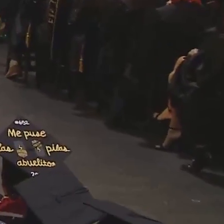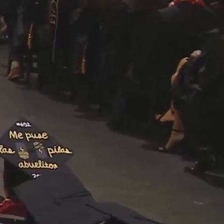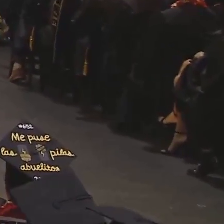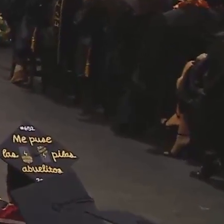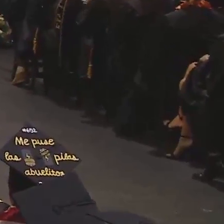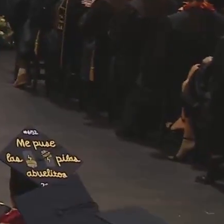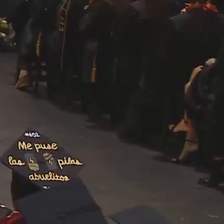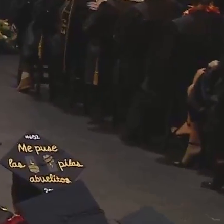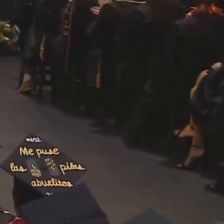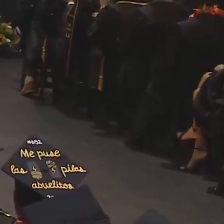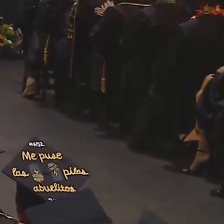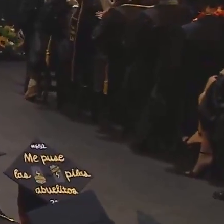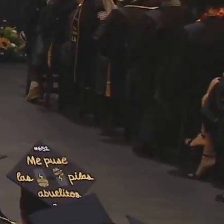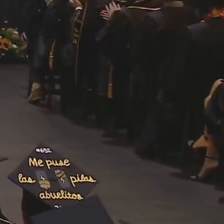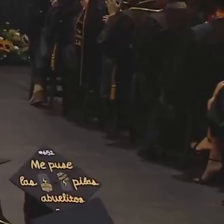CONFERRAL OF DEGREES.